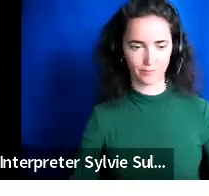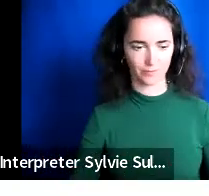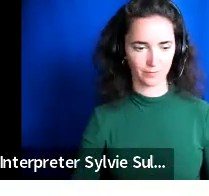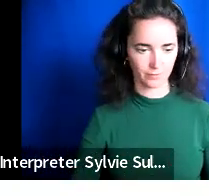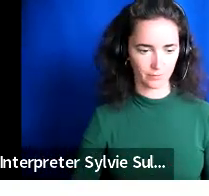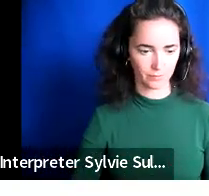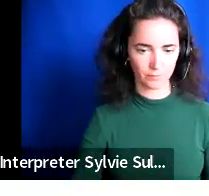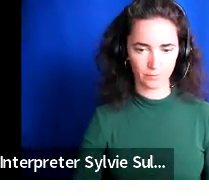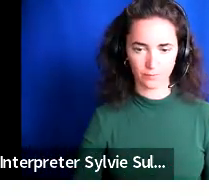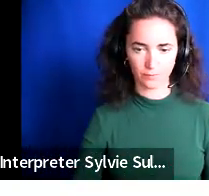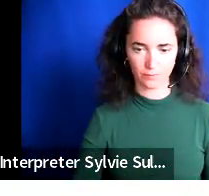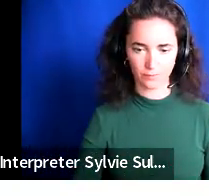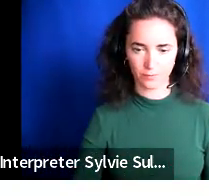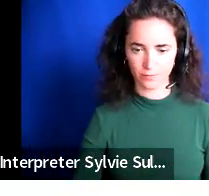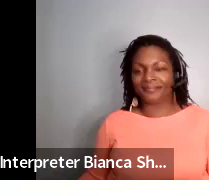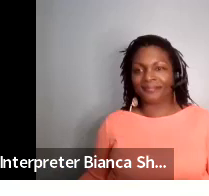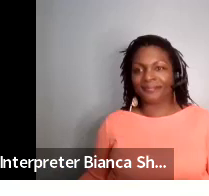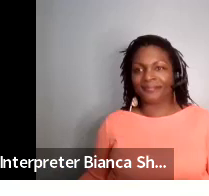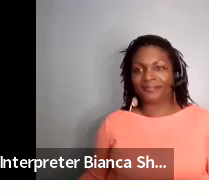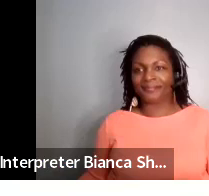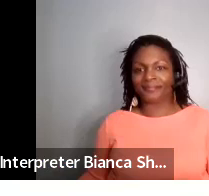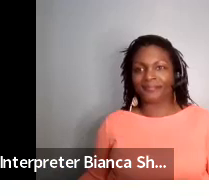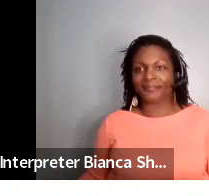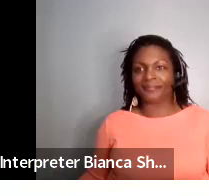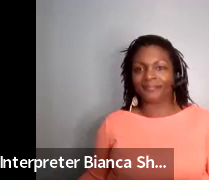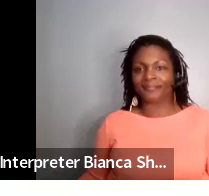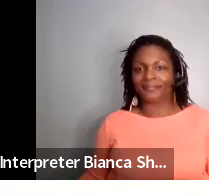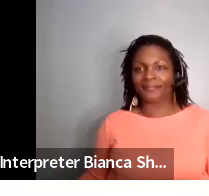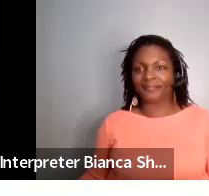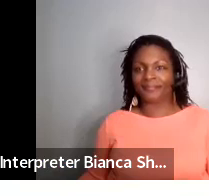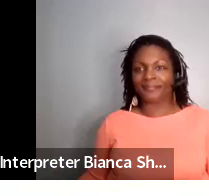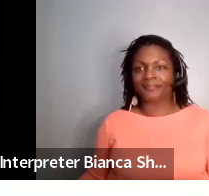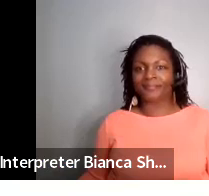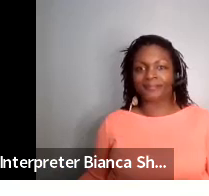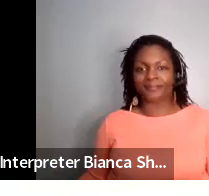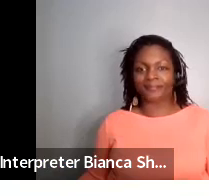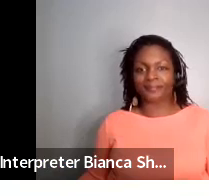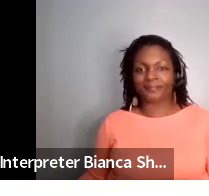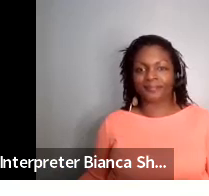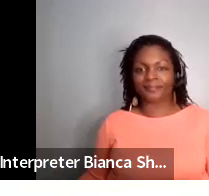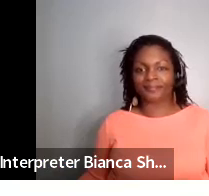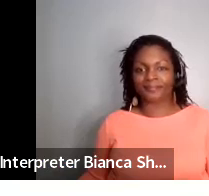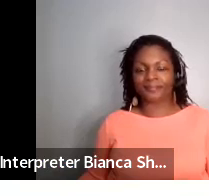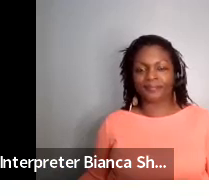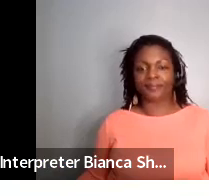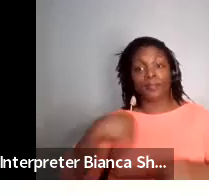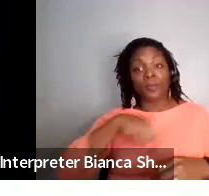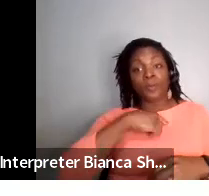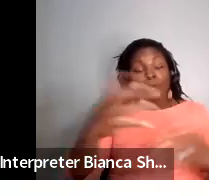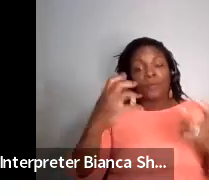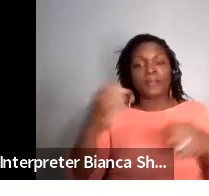So we want to be ready for that growth that we can always have at least 90% of the calls in state.